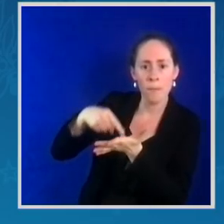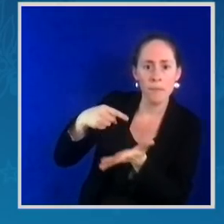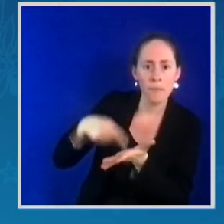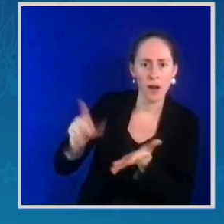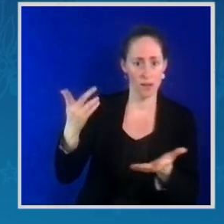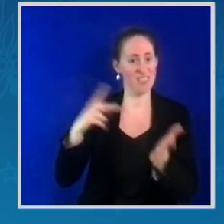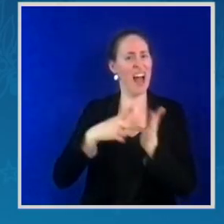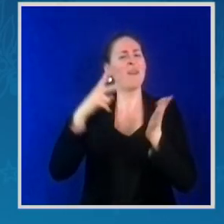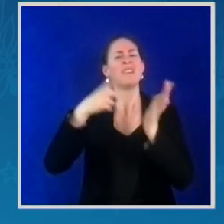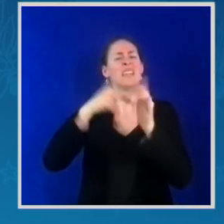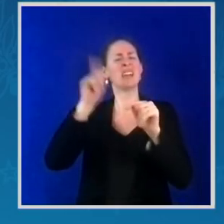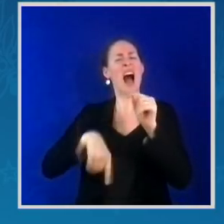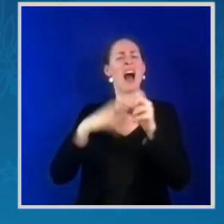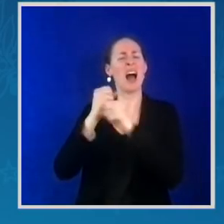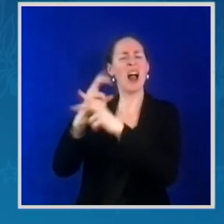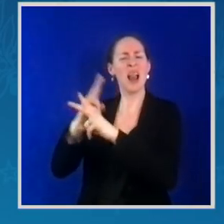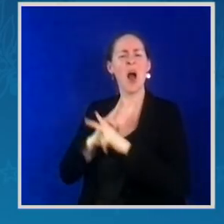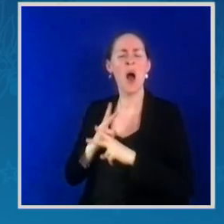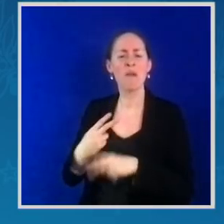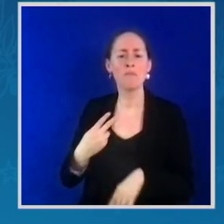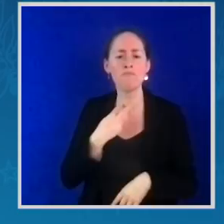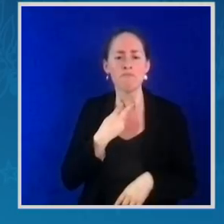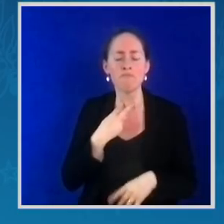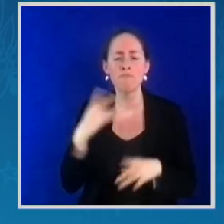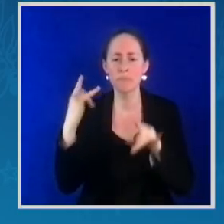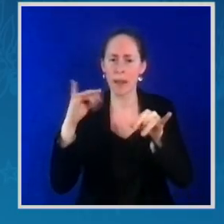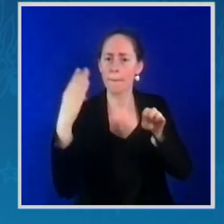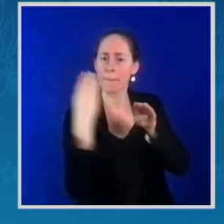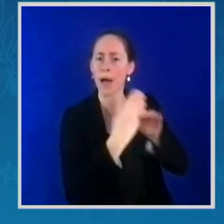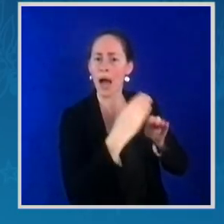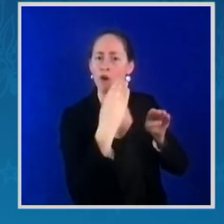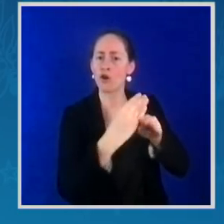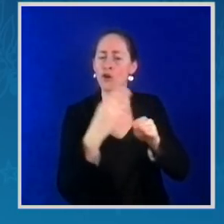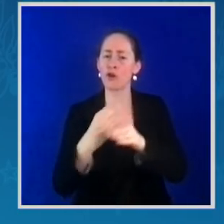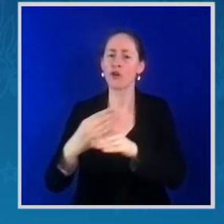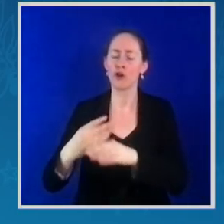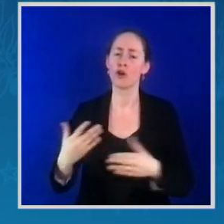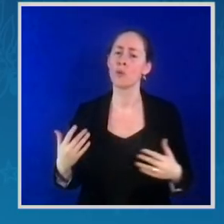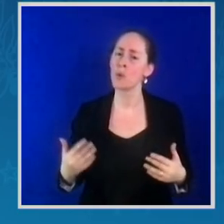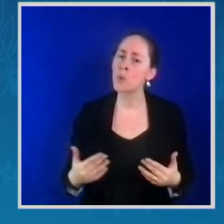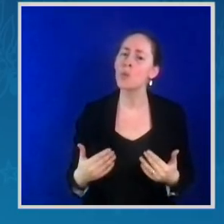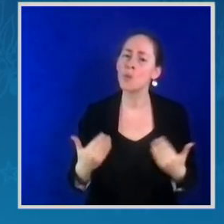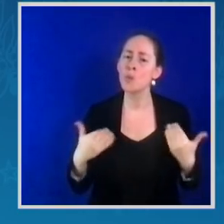that otherwise would be the basis of the loan. There were discussions about the interest rates that are being charged.